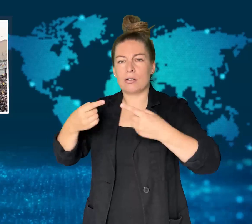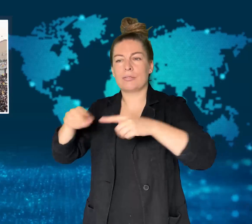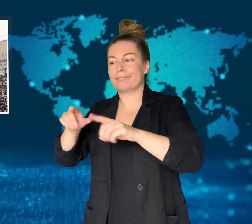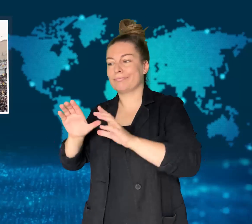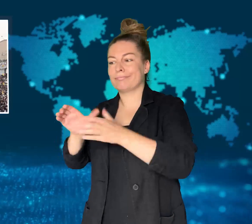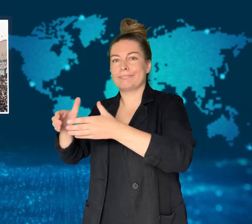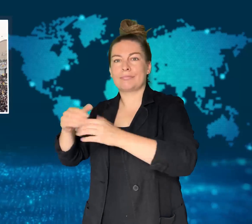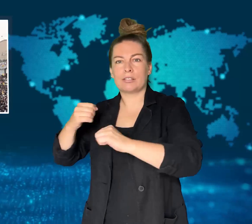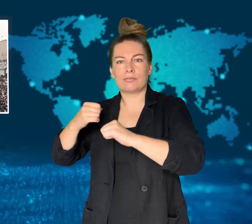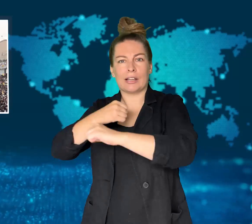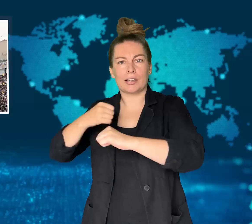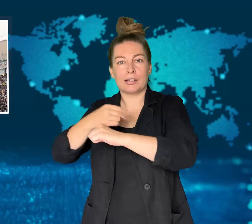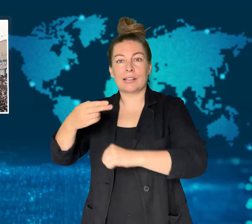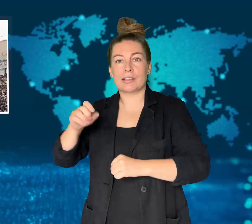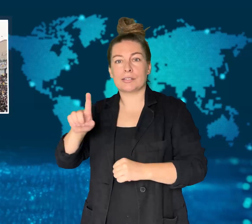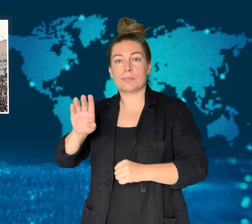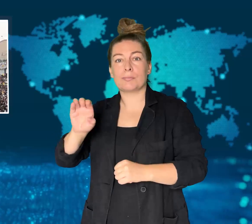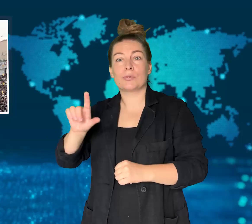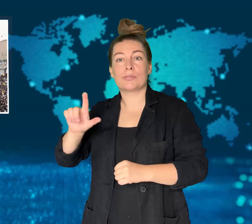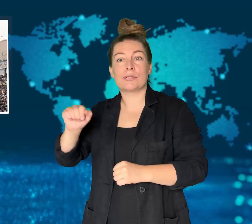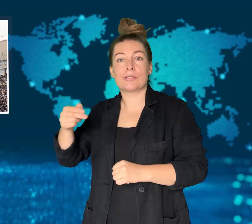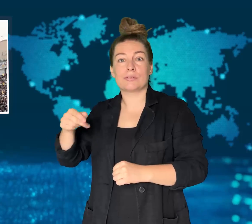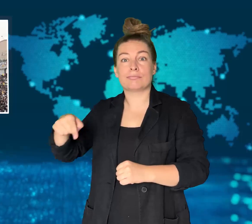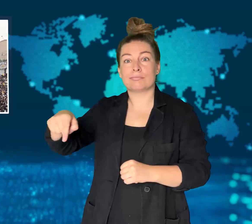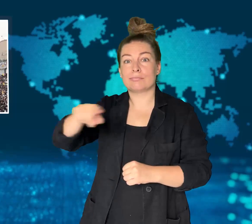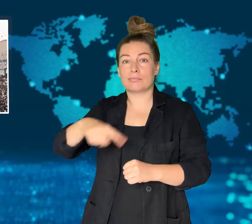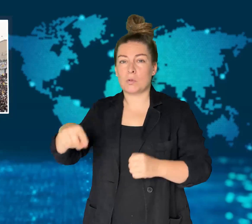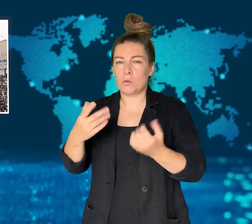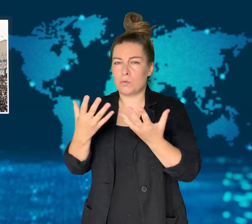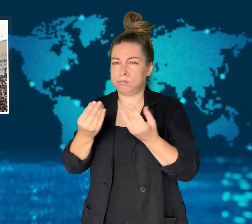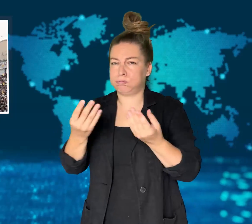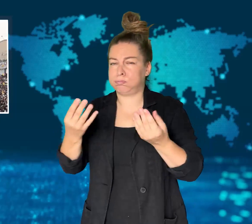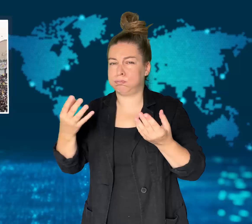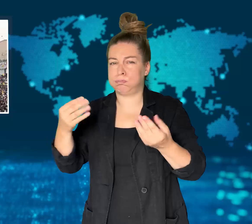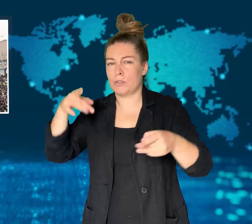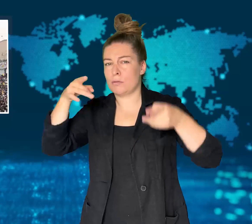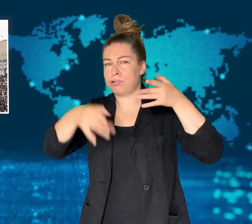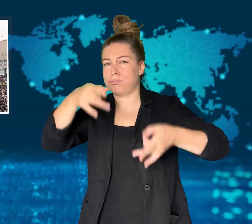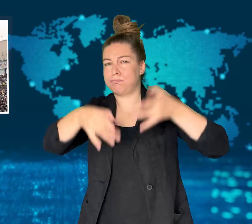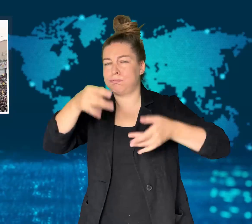has fired multiple rockets into Israel.